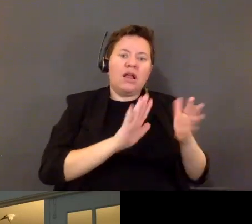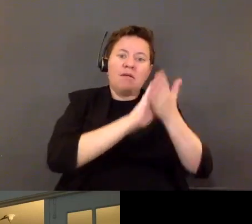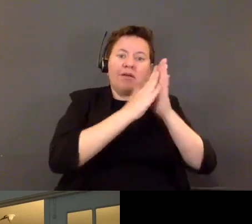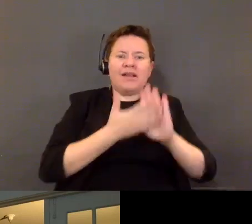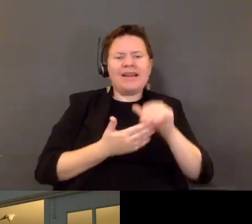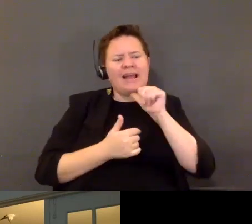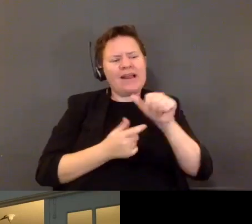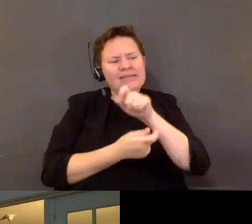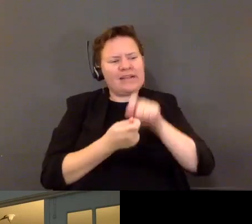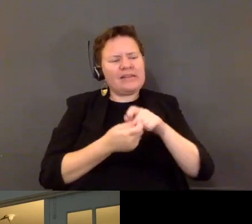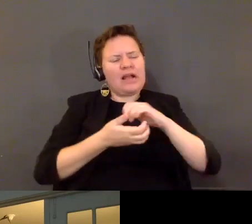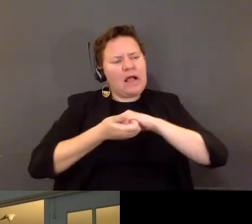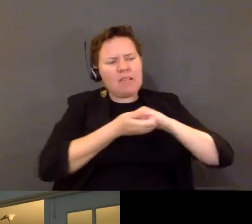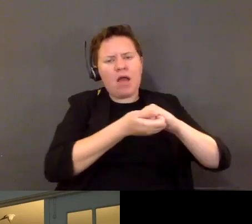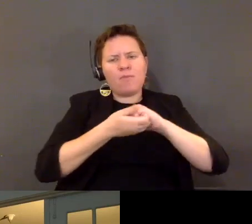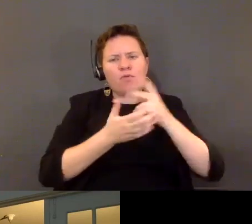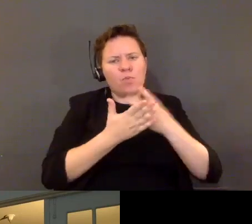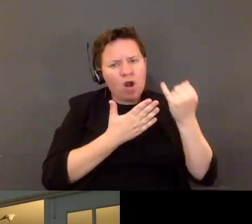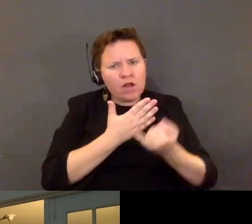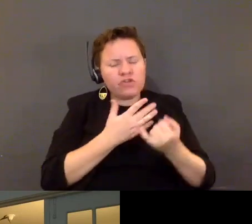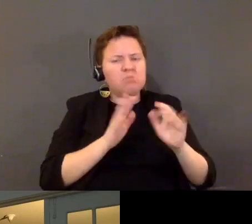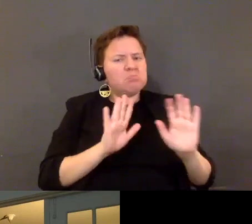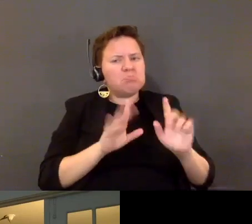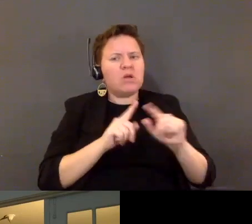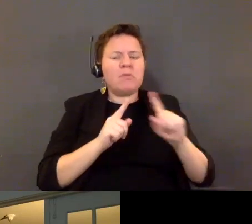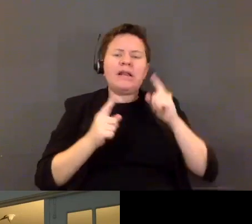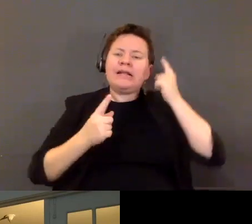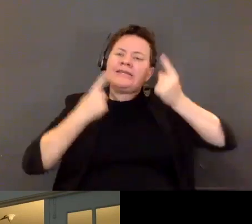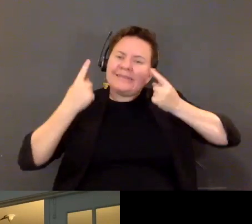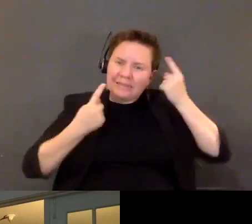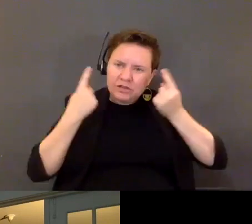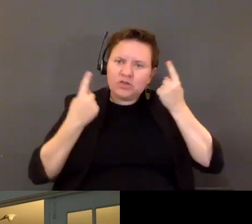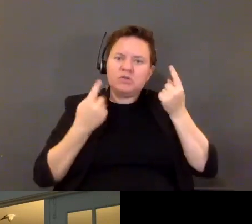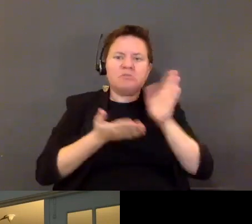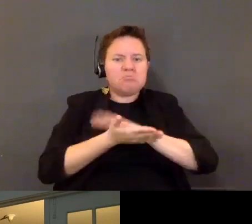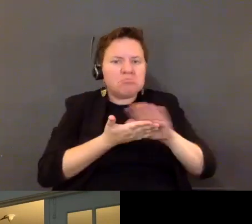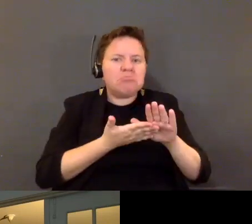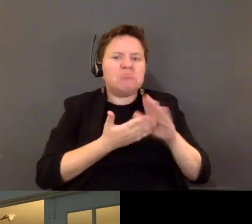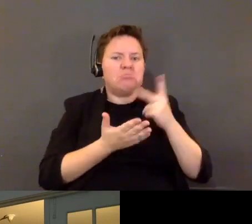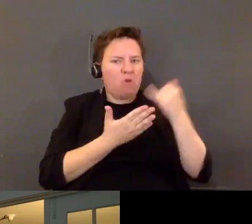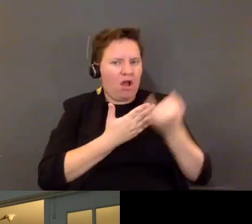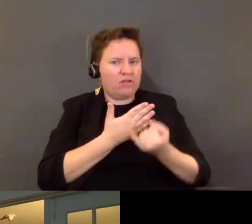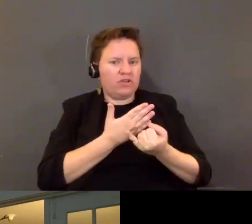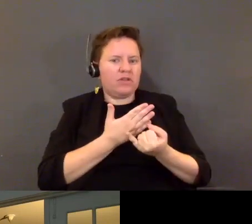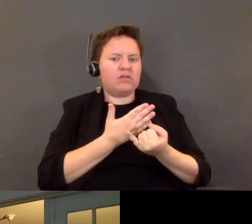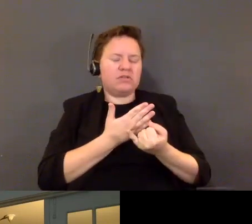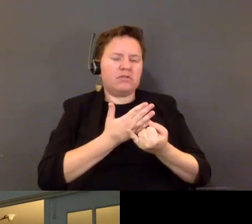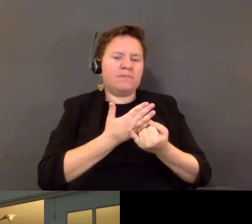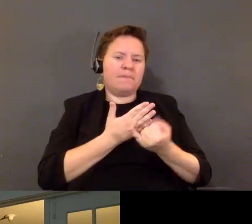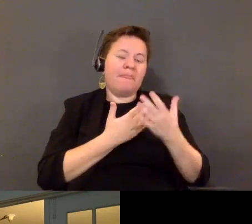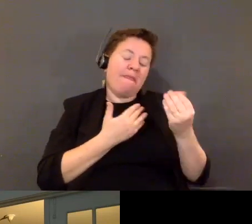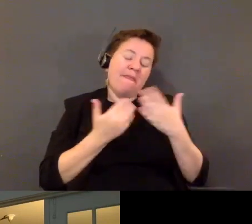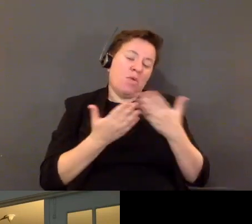collaborative project but certainly a considerate project and um anyway i i just wondered if there's